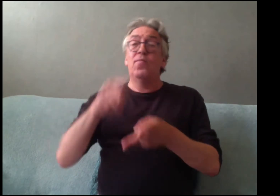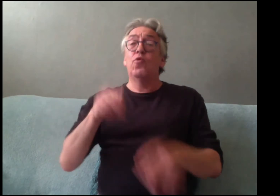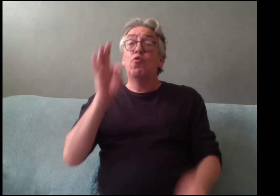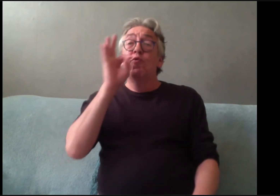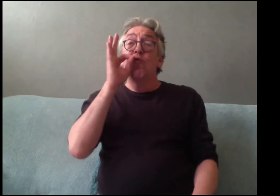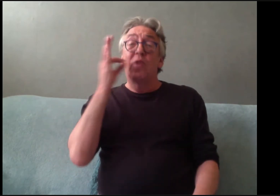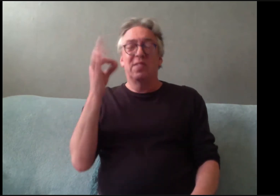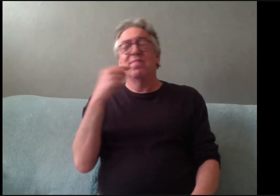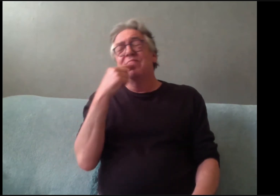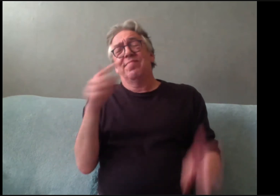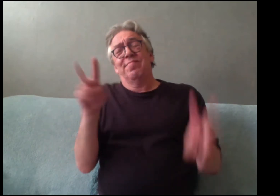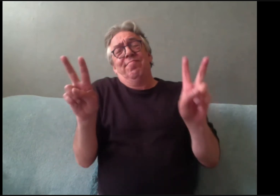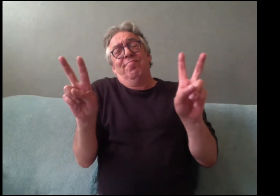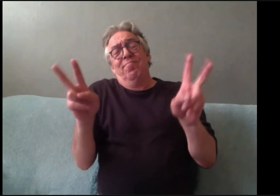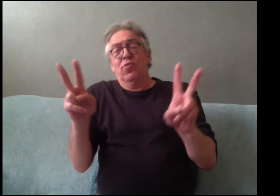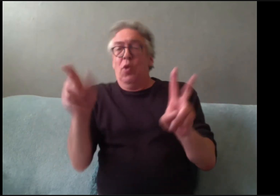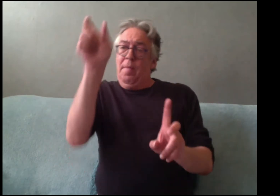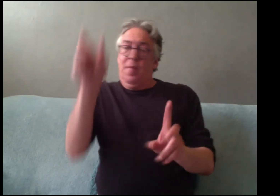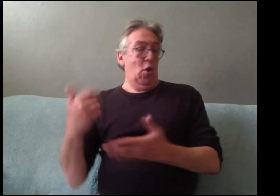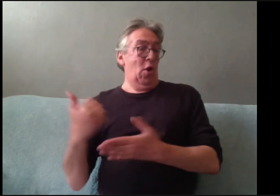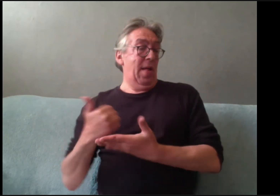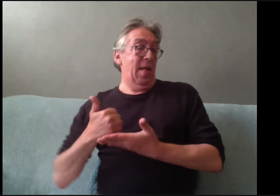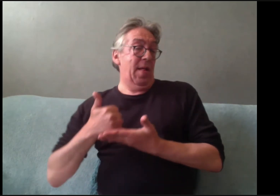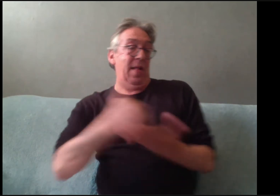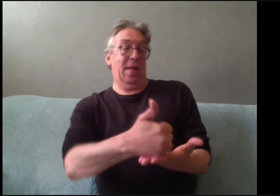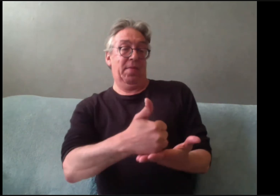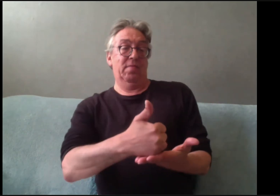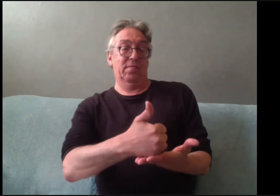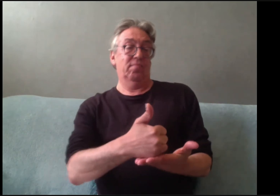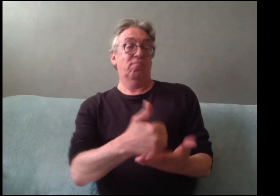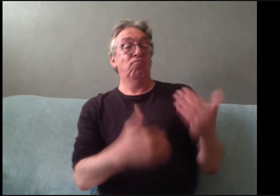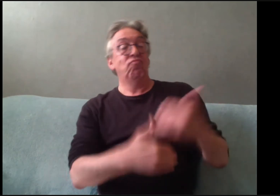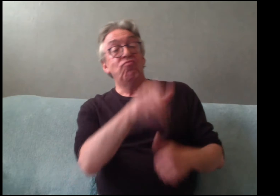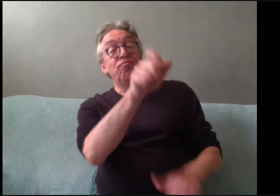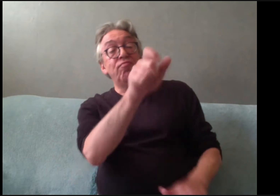Everybody who help people with disabilities: parents,